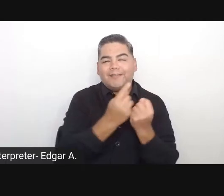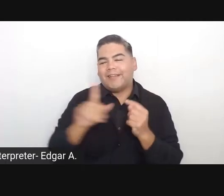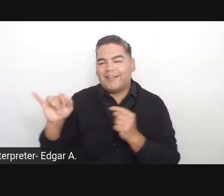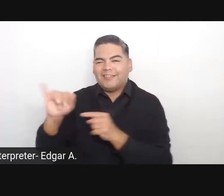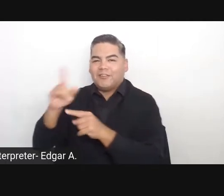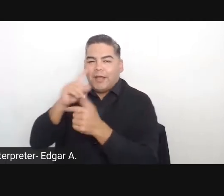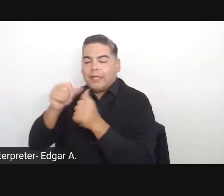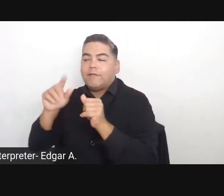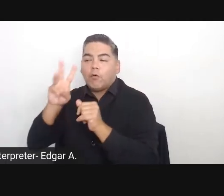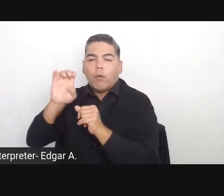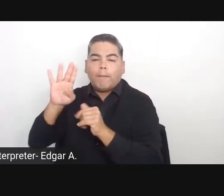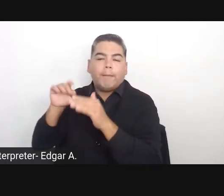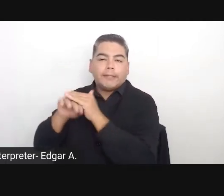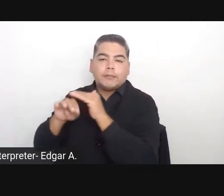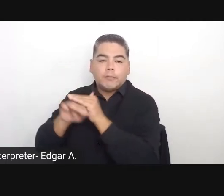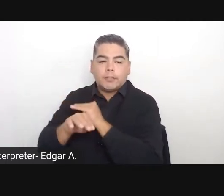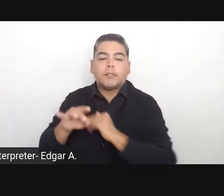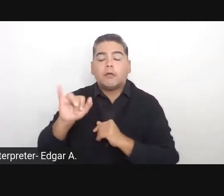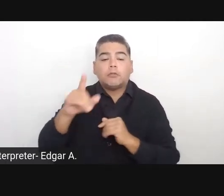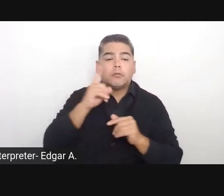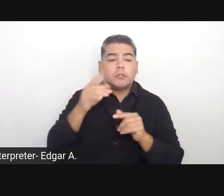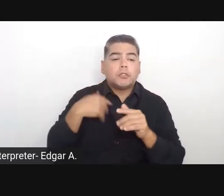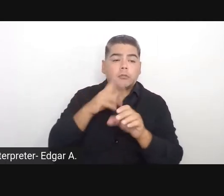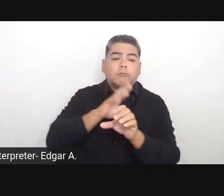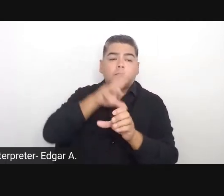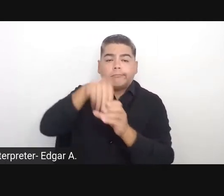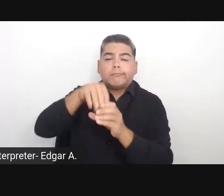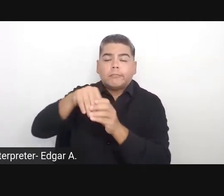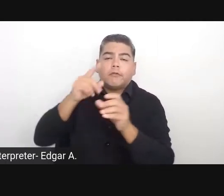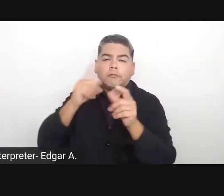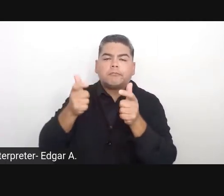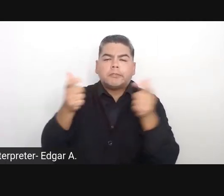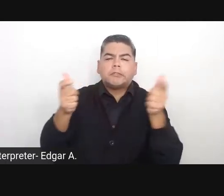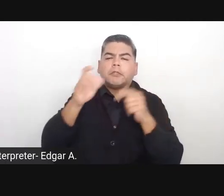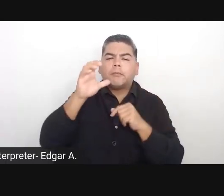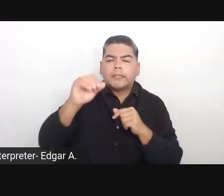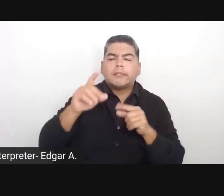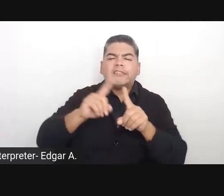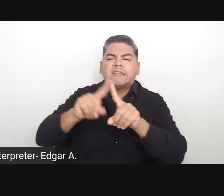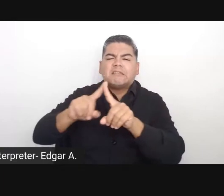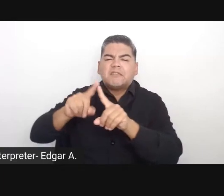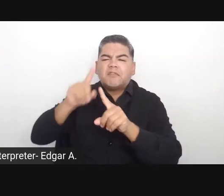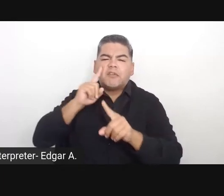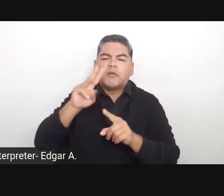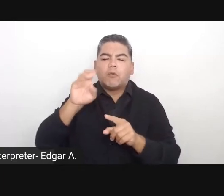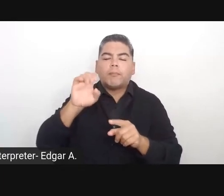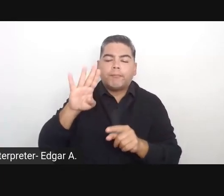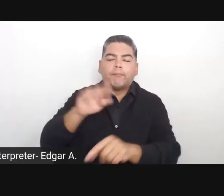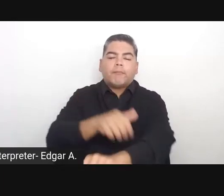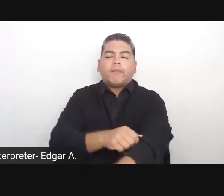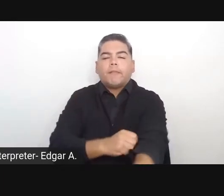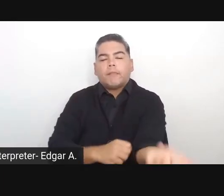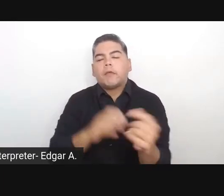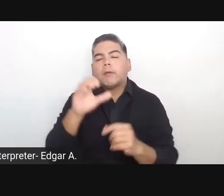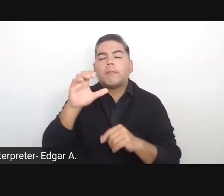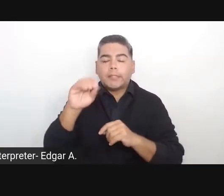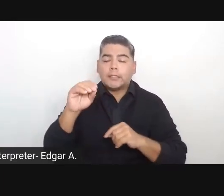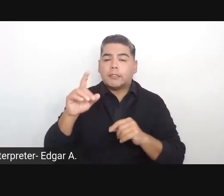for major web agencies and companies. She loves to share her knowledge at word camps and accessibility conferences worldwide.